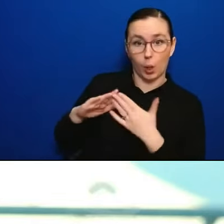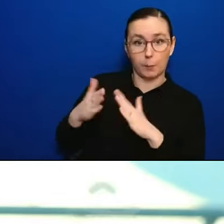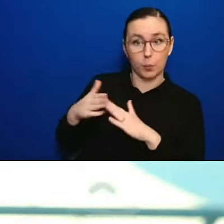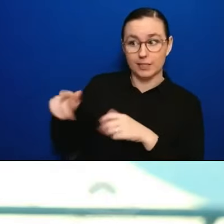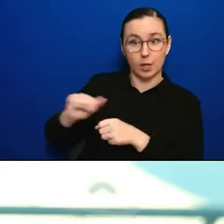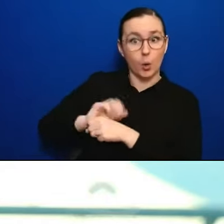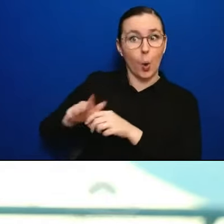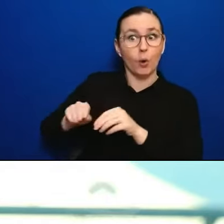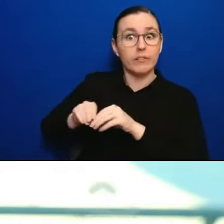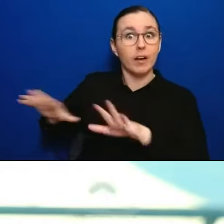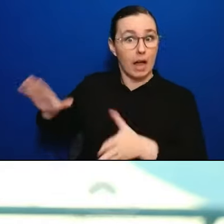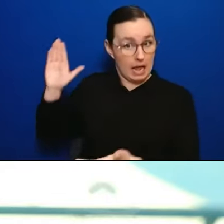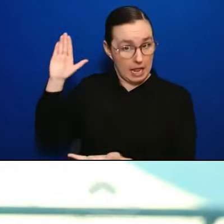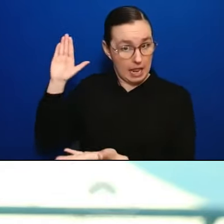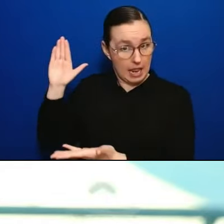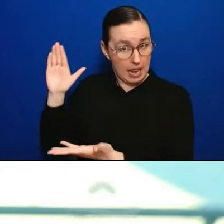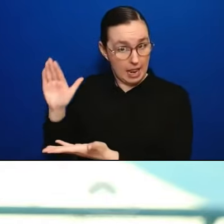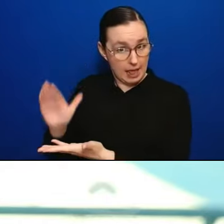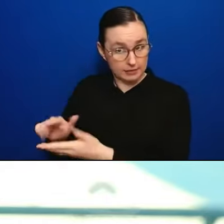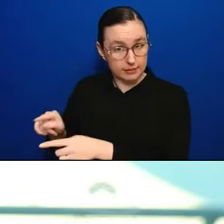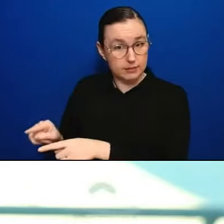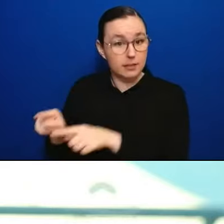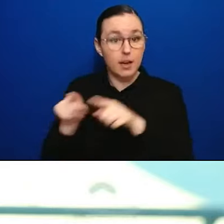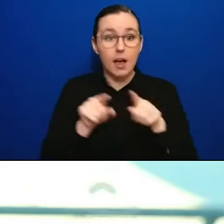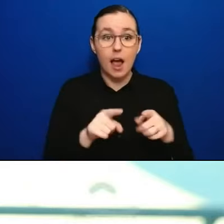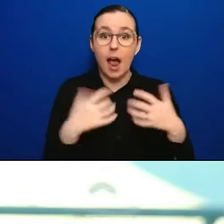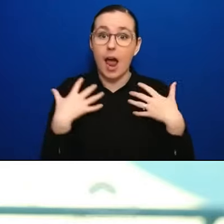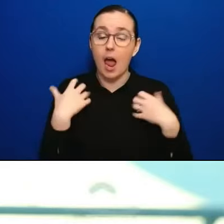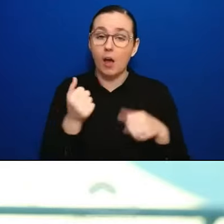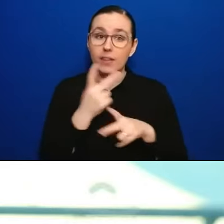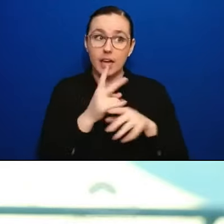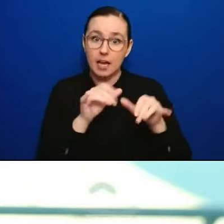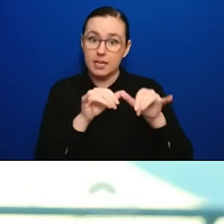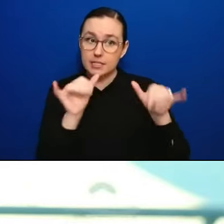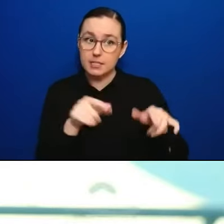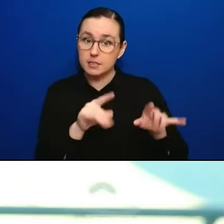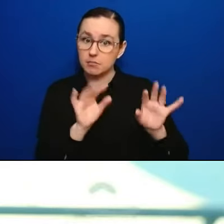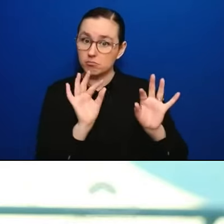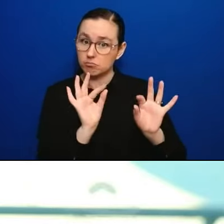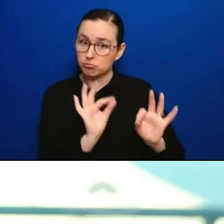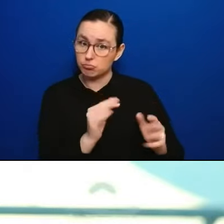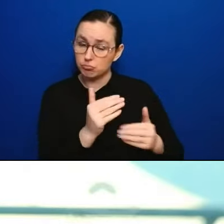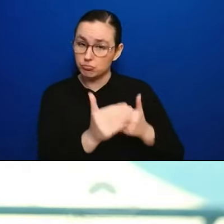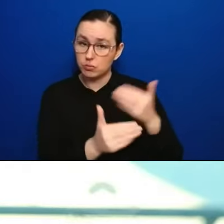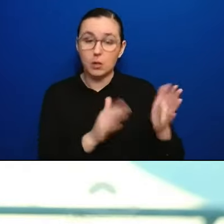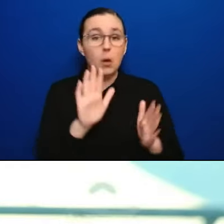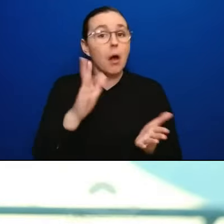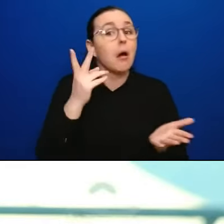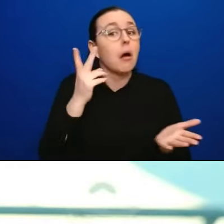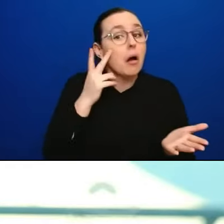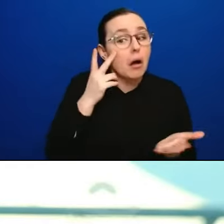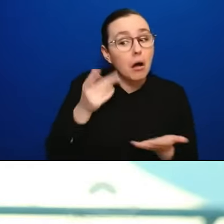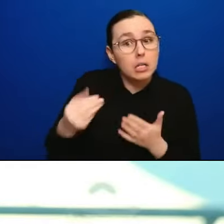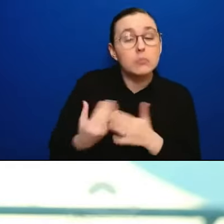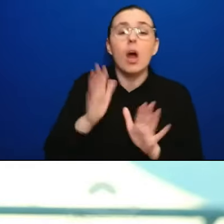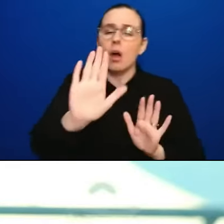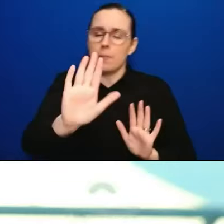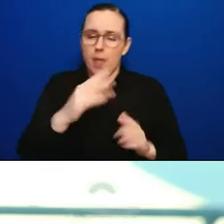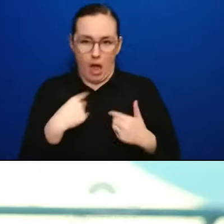But it will depend on addressing circulation rates in our community and our balancing